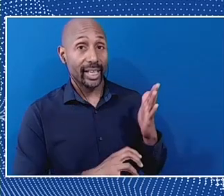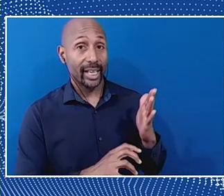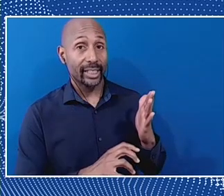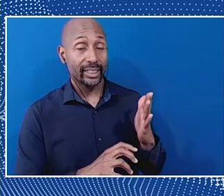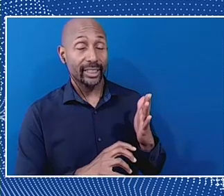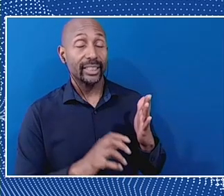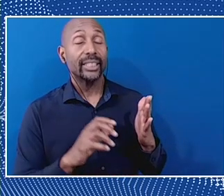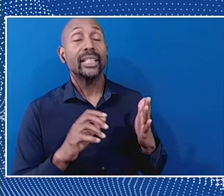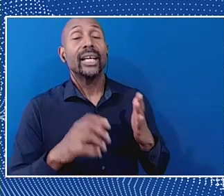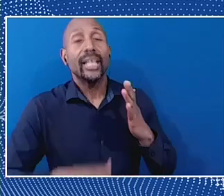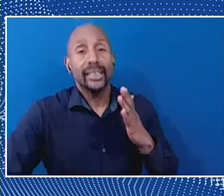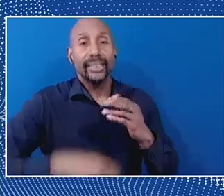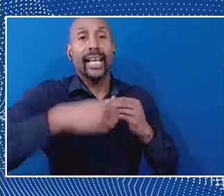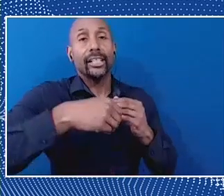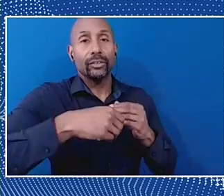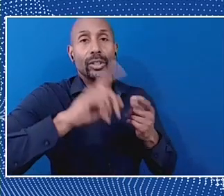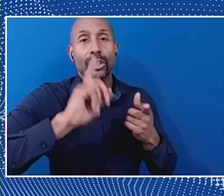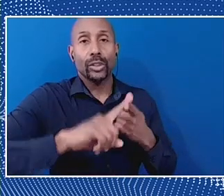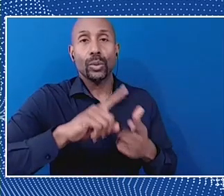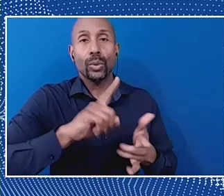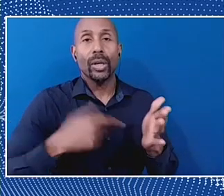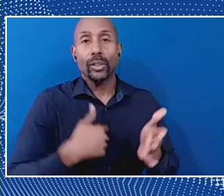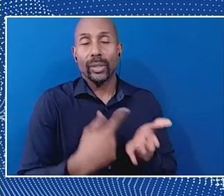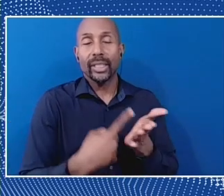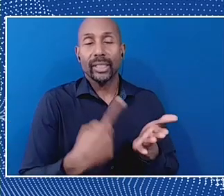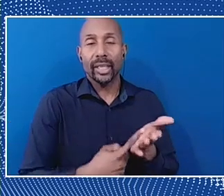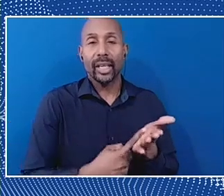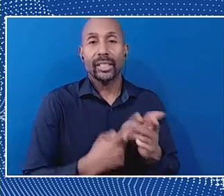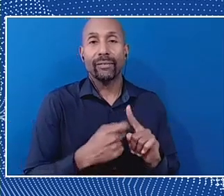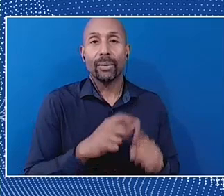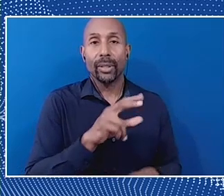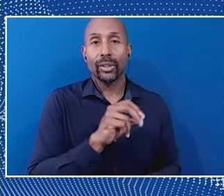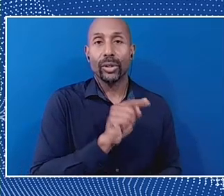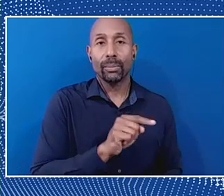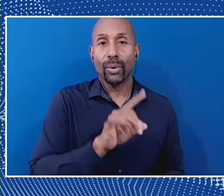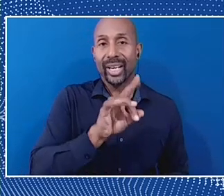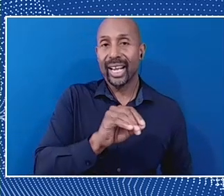we've proposed in 30.80 through 30.90.